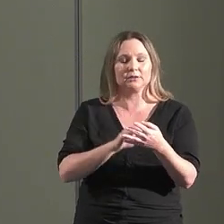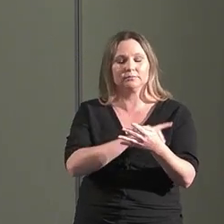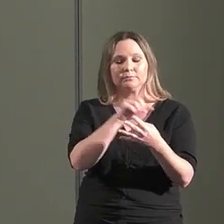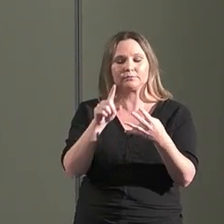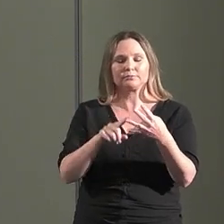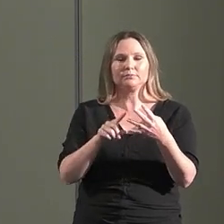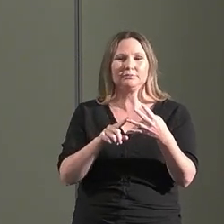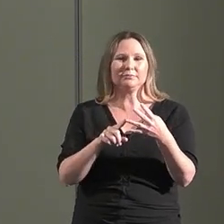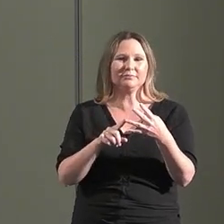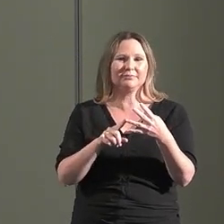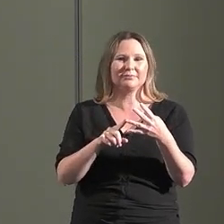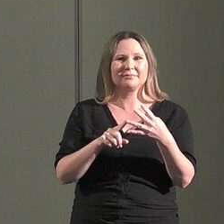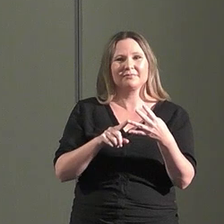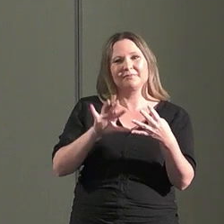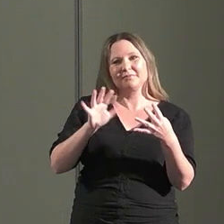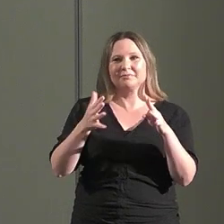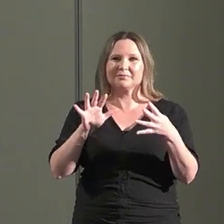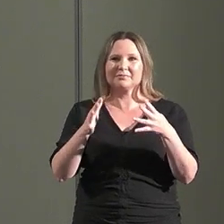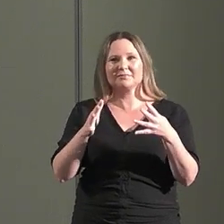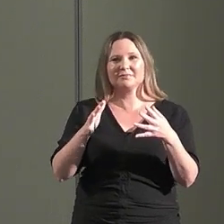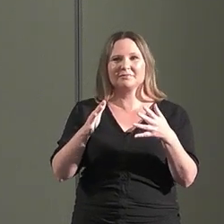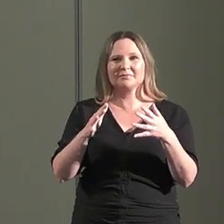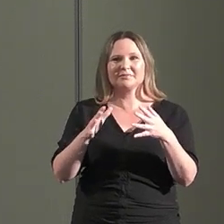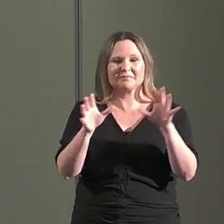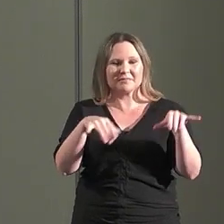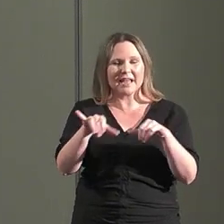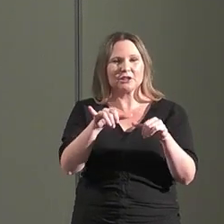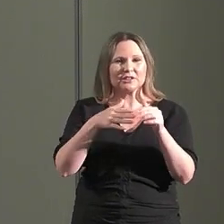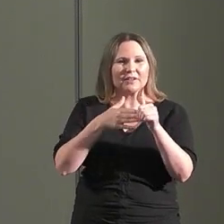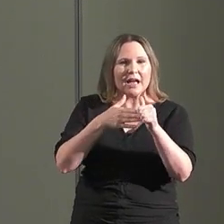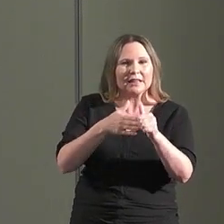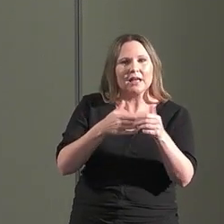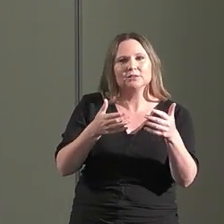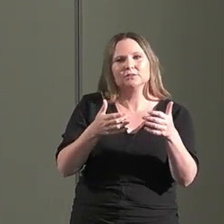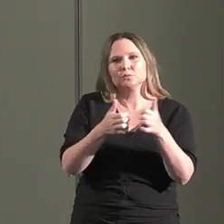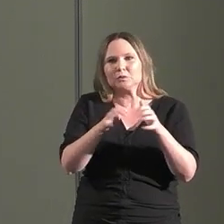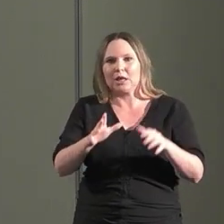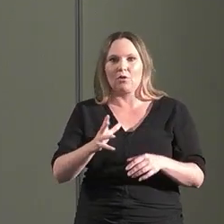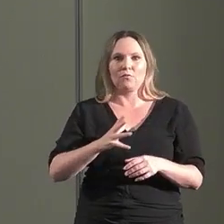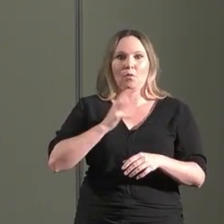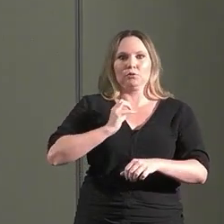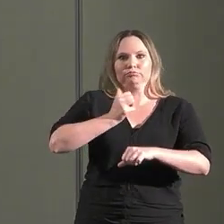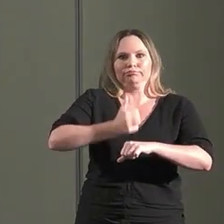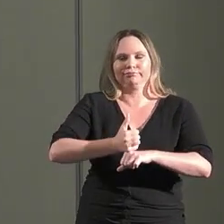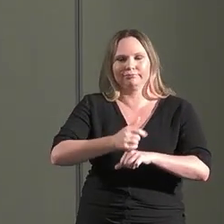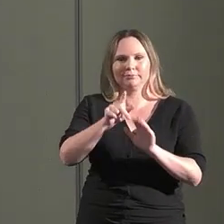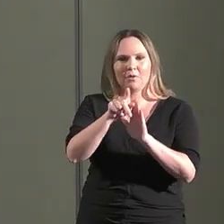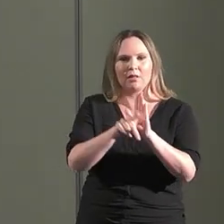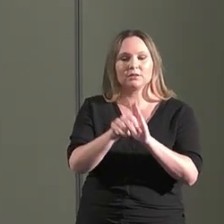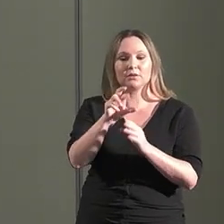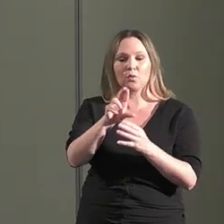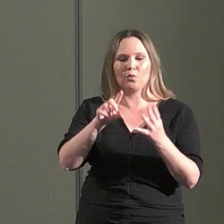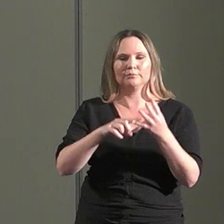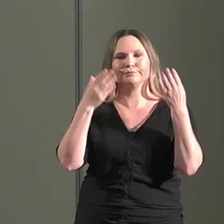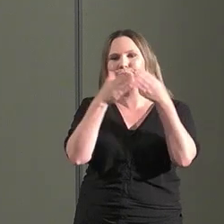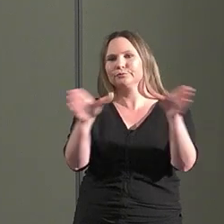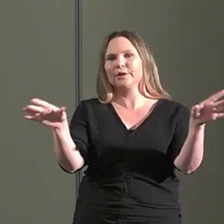Or just kind of loose standards and guidelines without being a formal policy. Or just general statement.